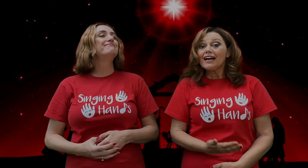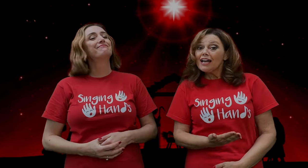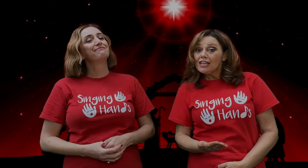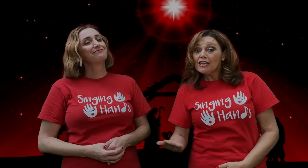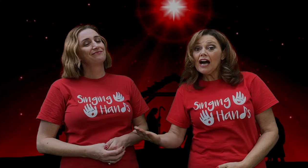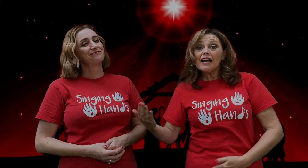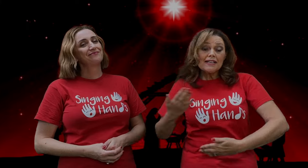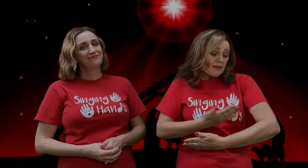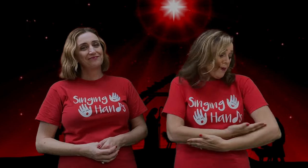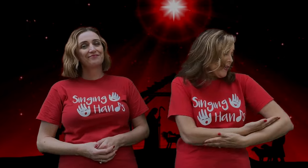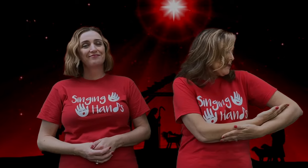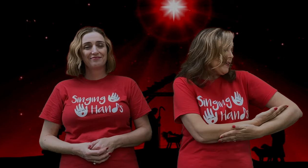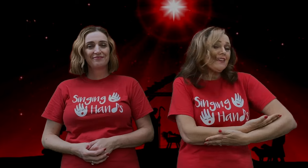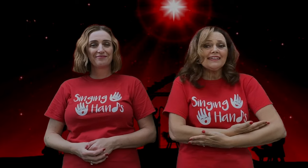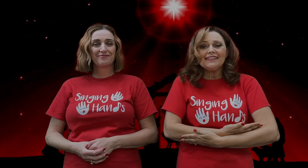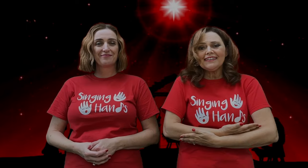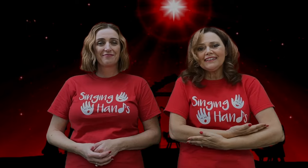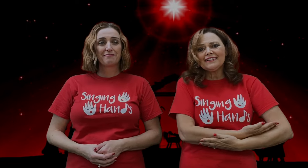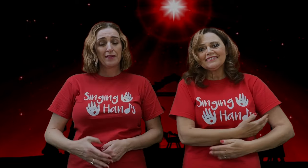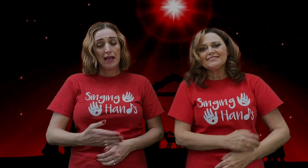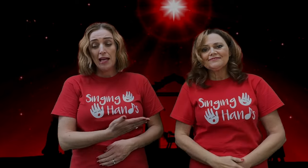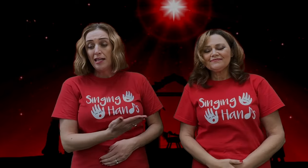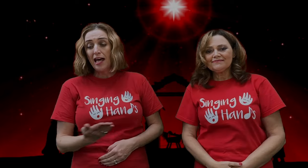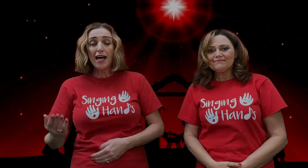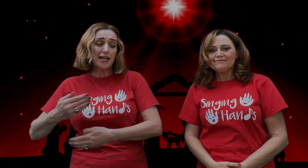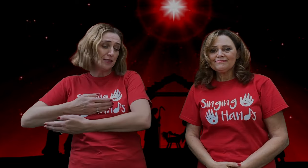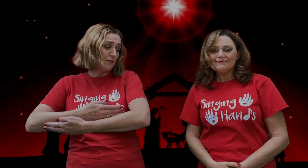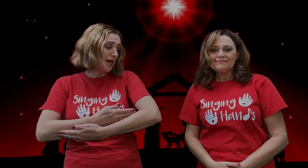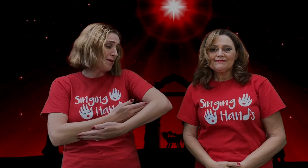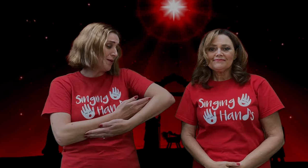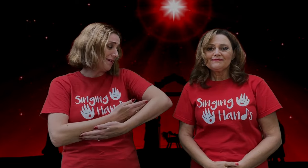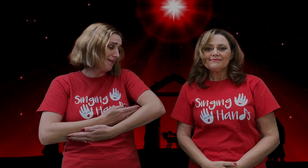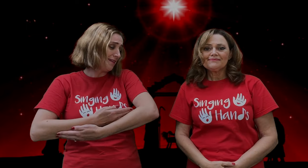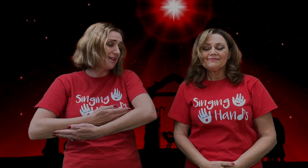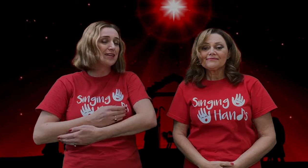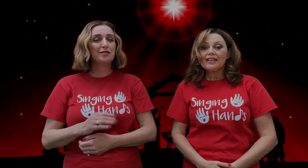Lies a baby (lies a baby)